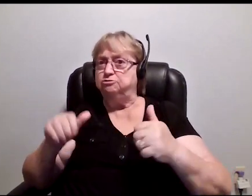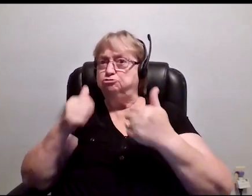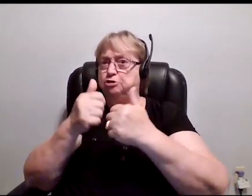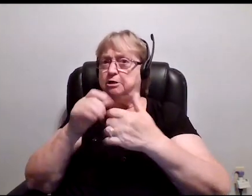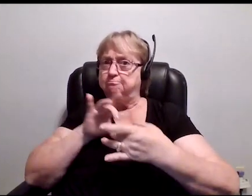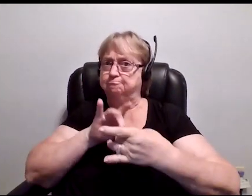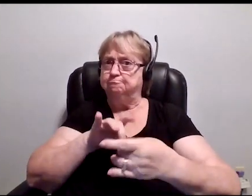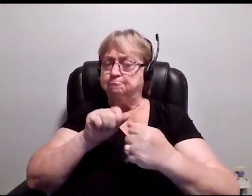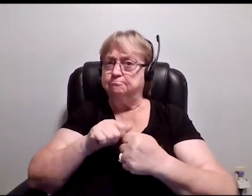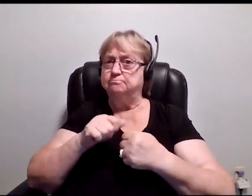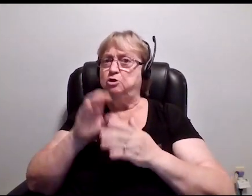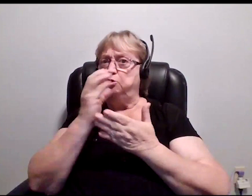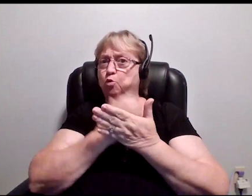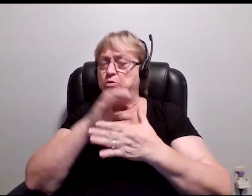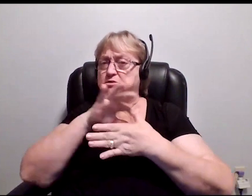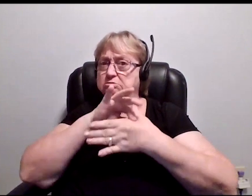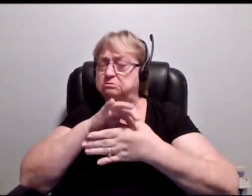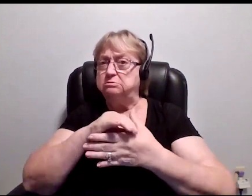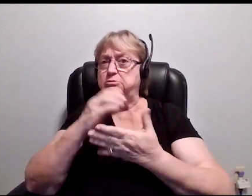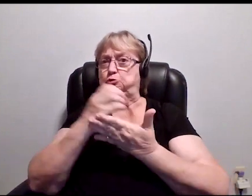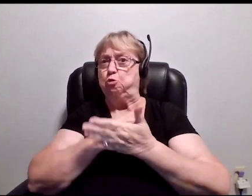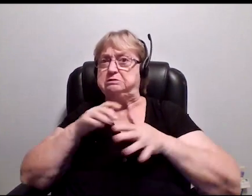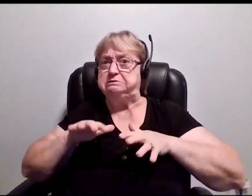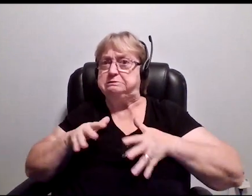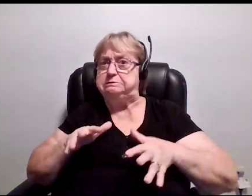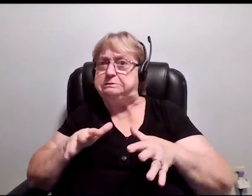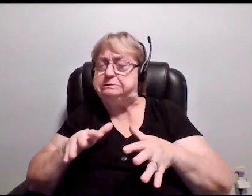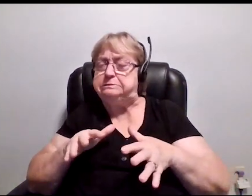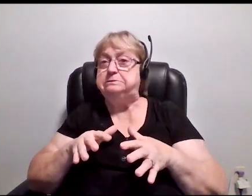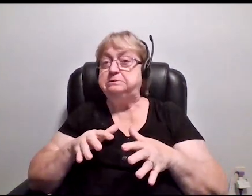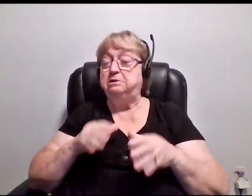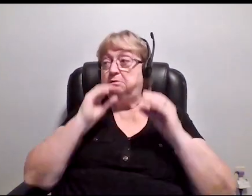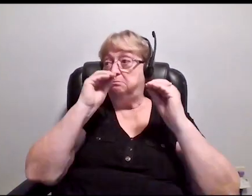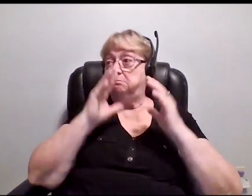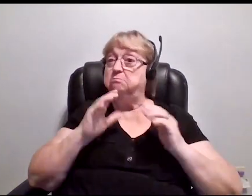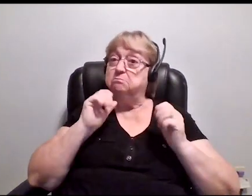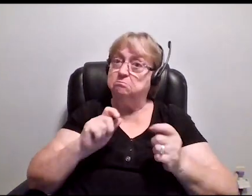and course-related anxiety. Those are things that instructors can change their course policies